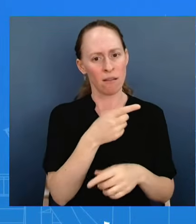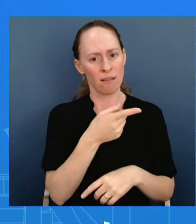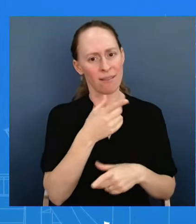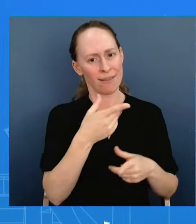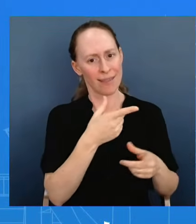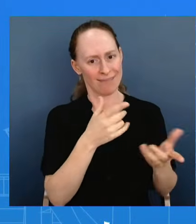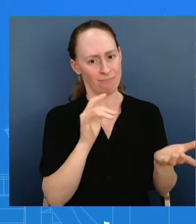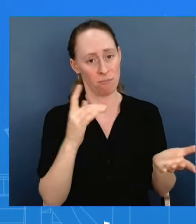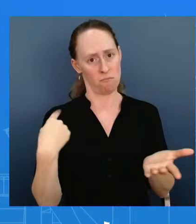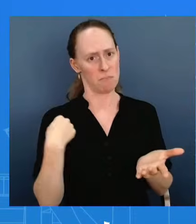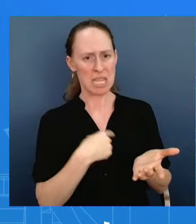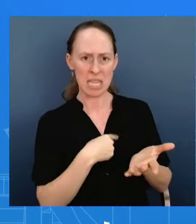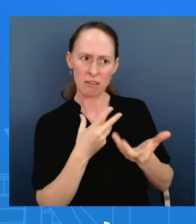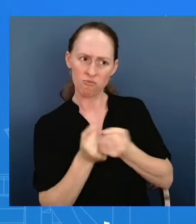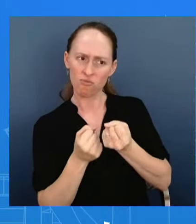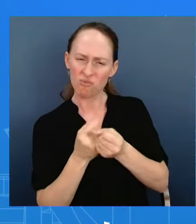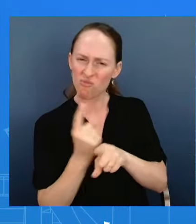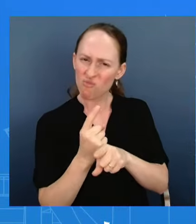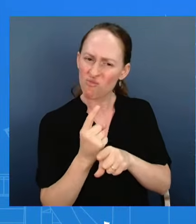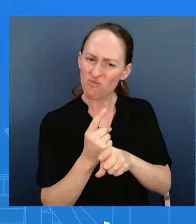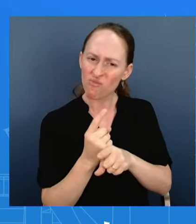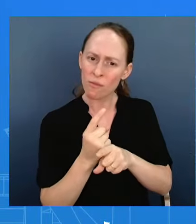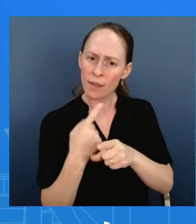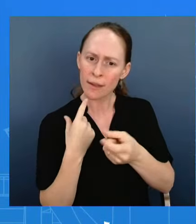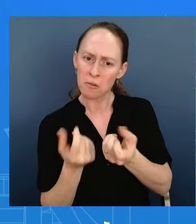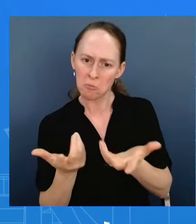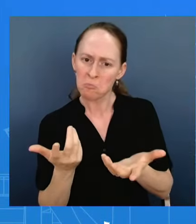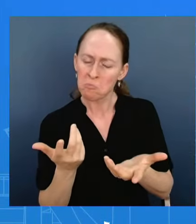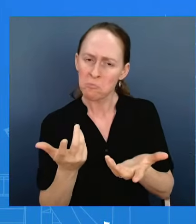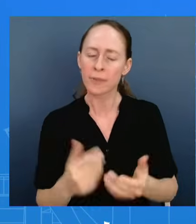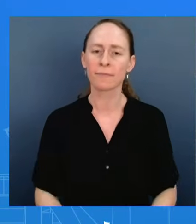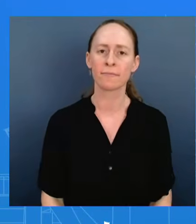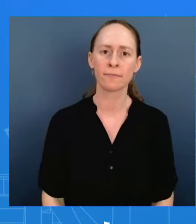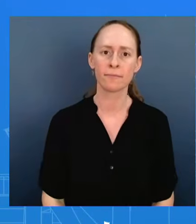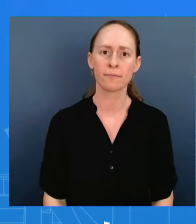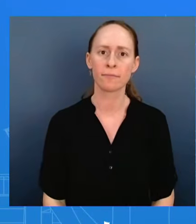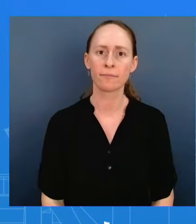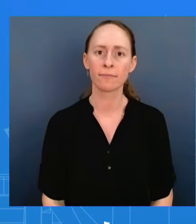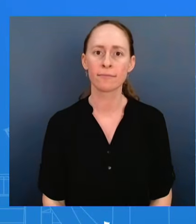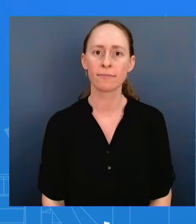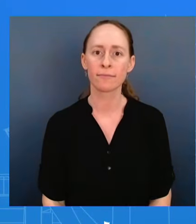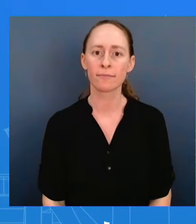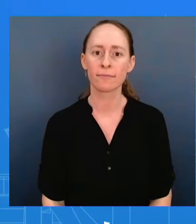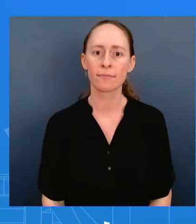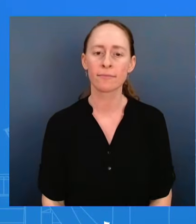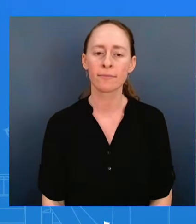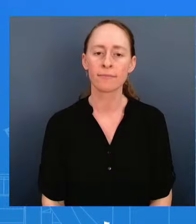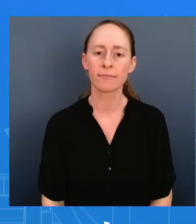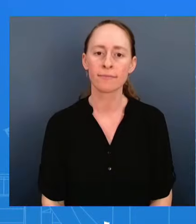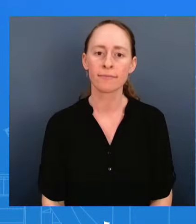The Press: Thanks, John. Just to take the long view of this. Pretty early in President Biden’s presidency,